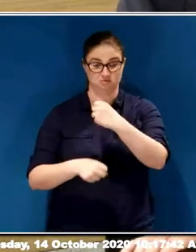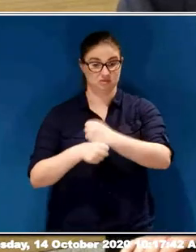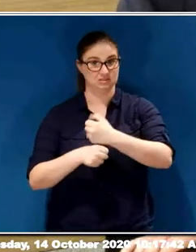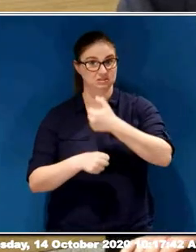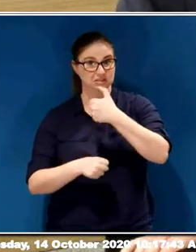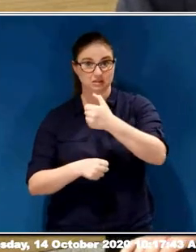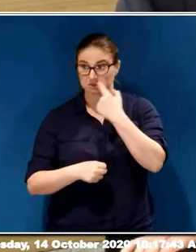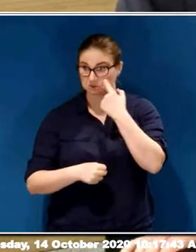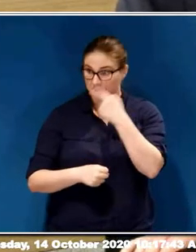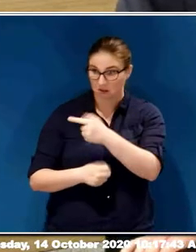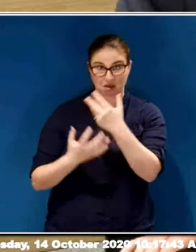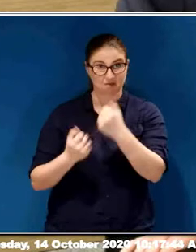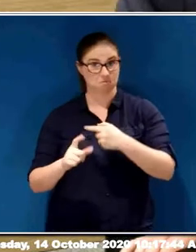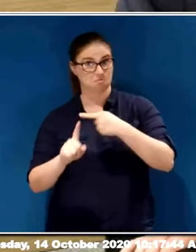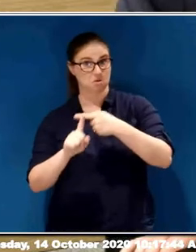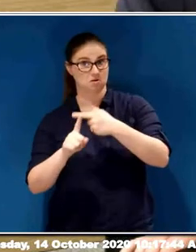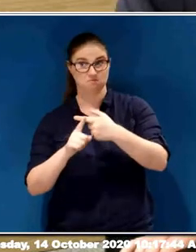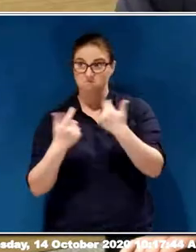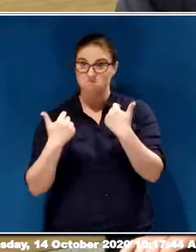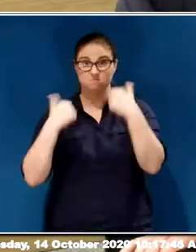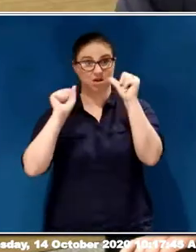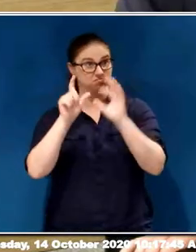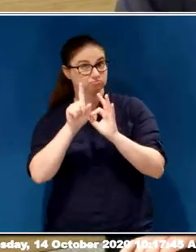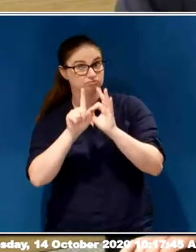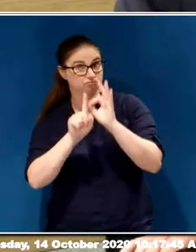So we saw an increase in his self-esteem.